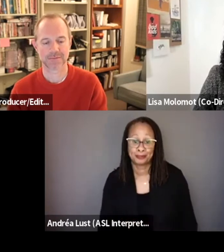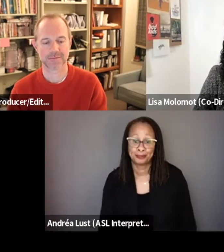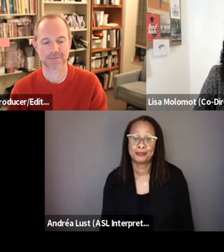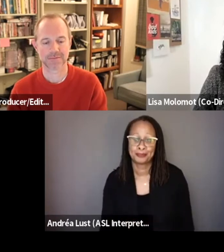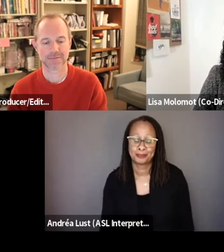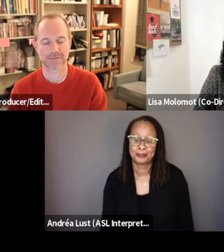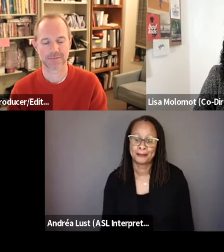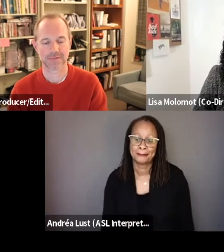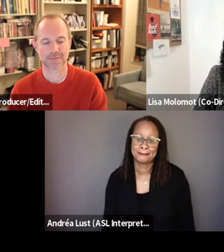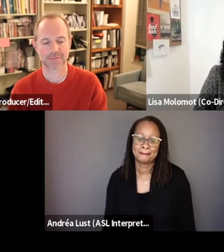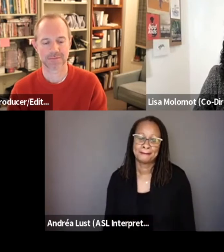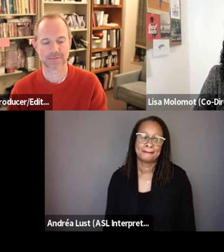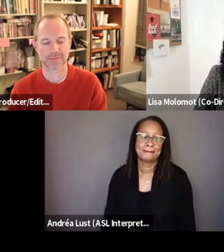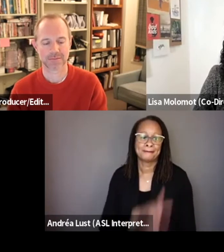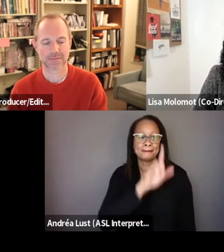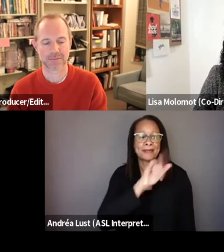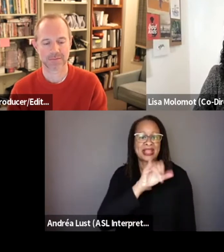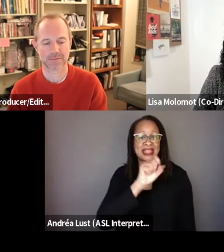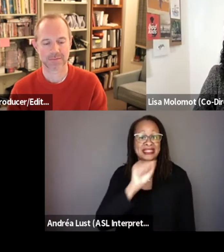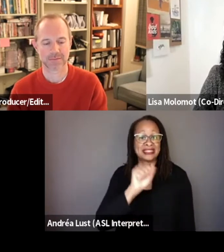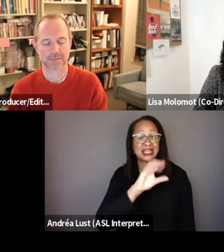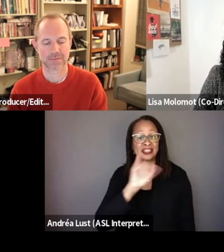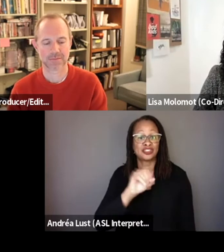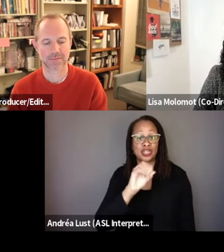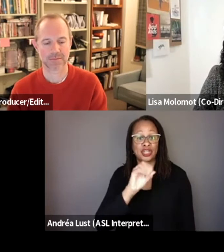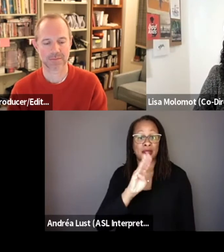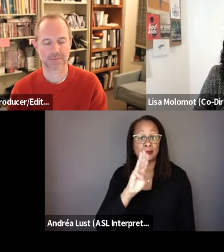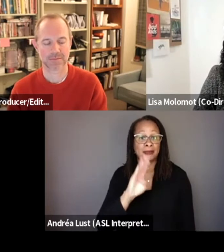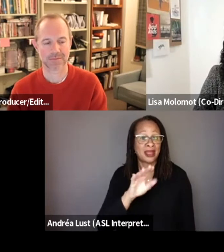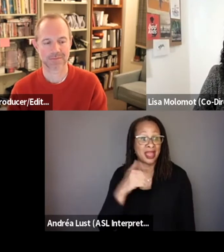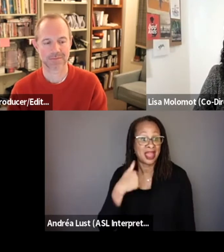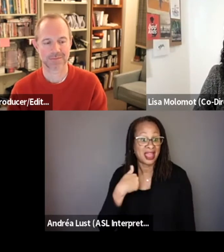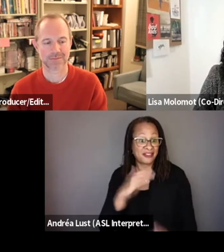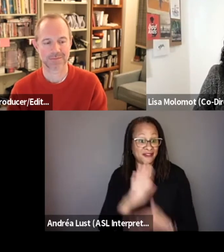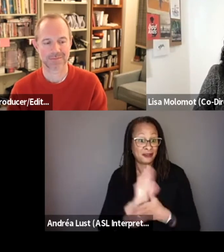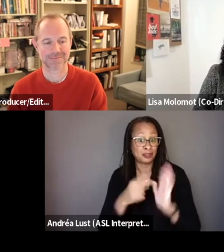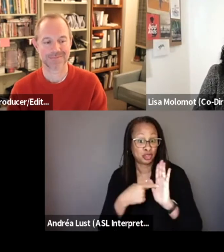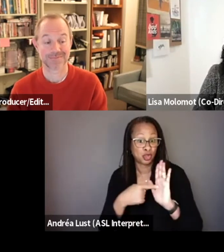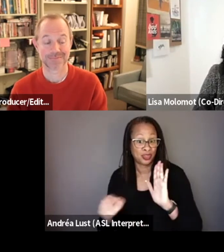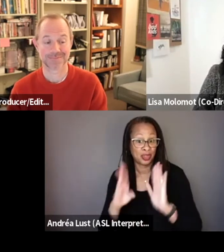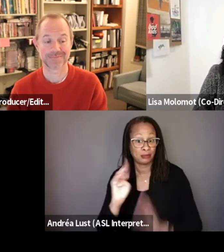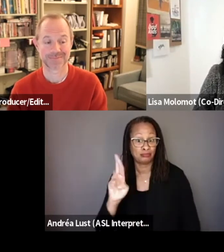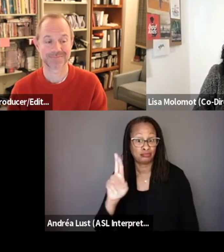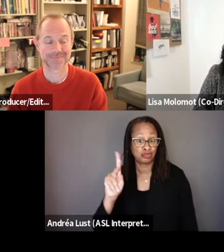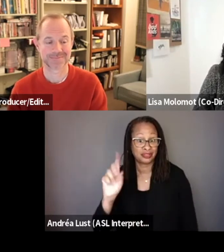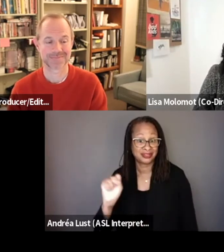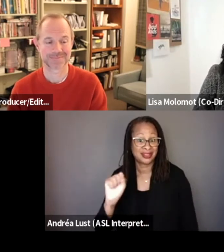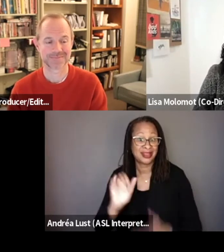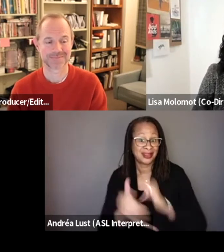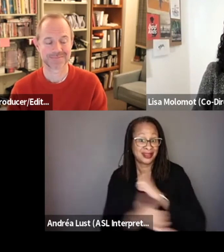Lisa, Jacob has the film show in Brooks County? I mean, I know it's got a TV.